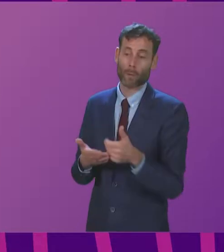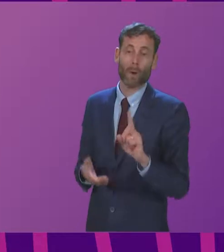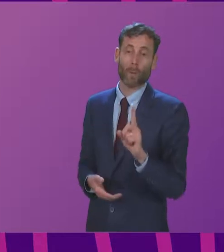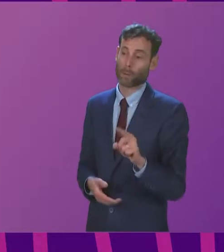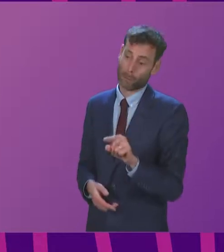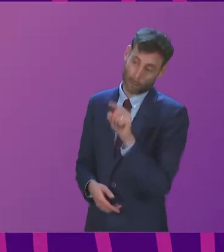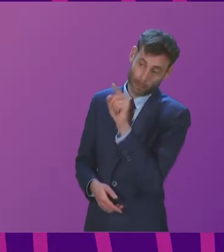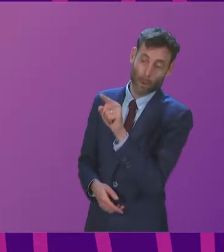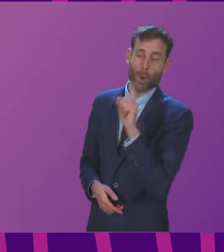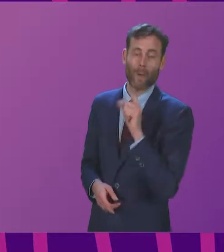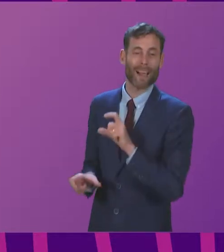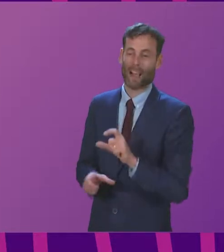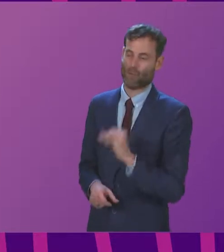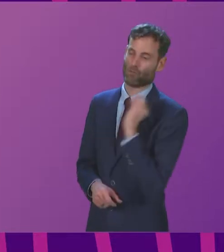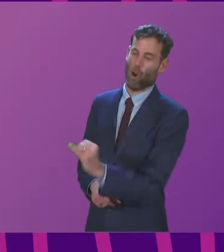all the things that we are doing to stem transmission.